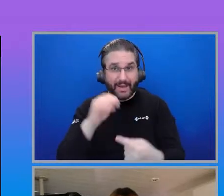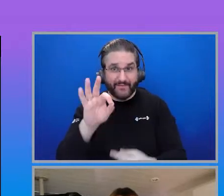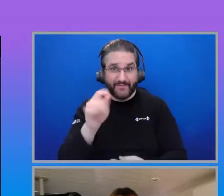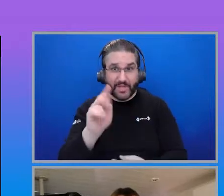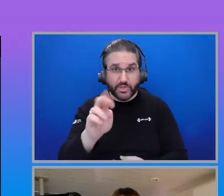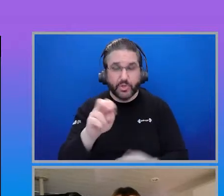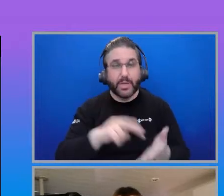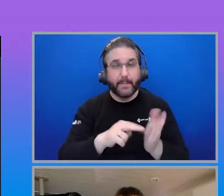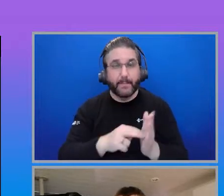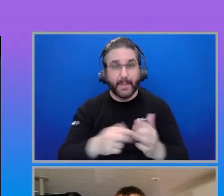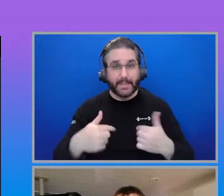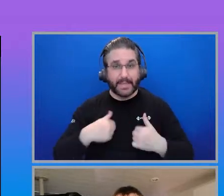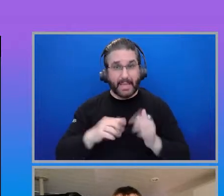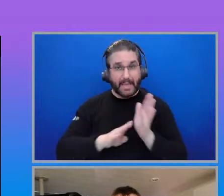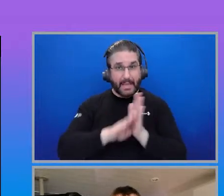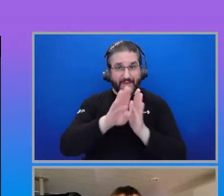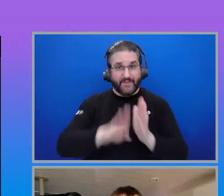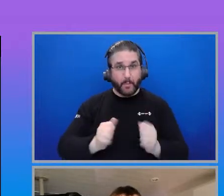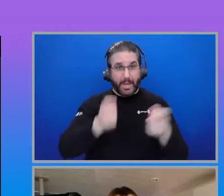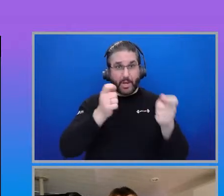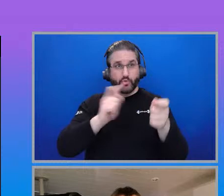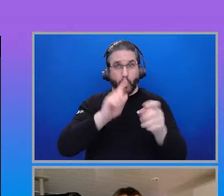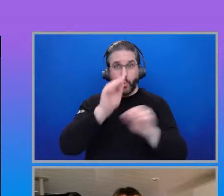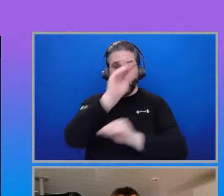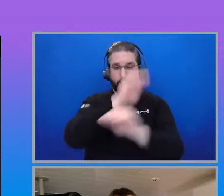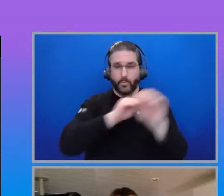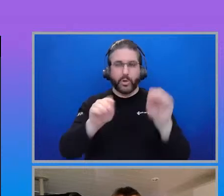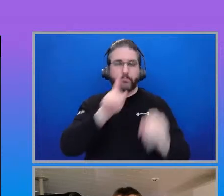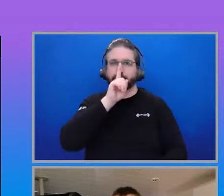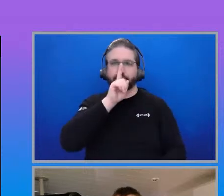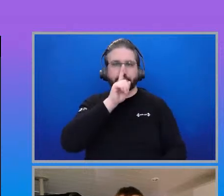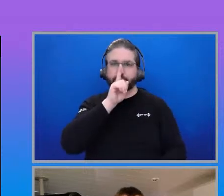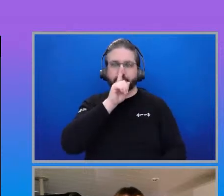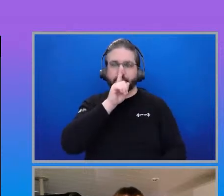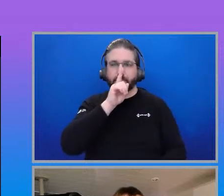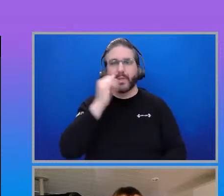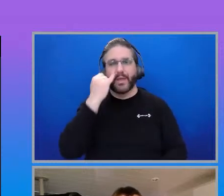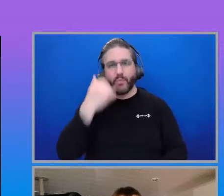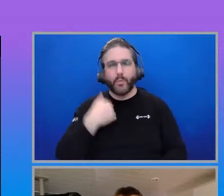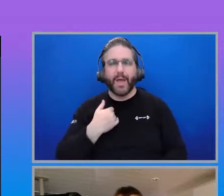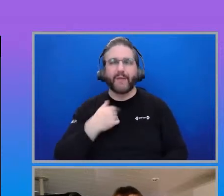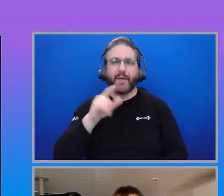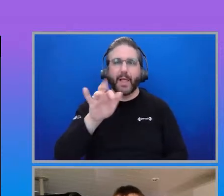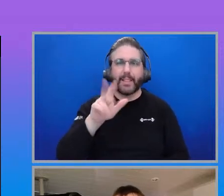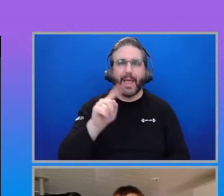isn't something that you as the developer can actually control. If you've got, you know, layout changes at different break